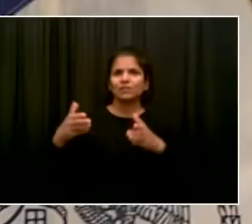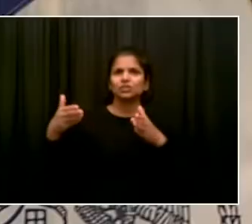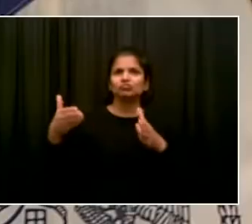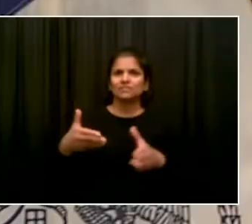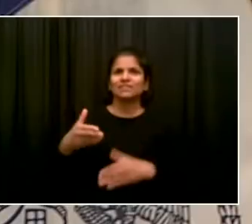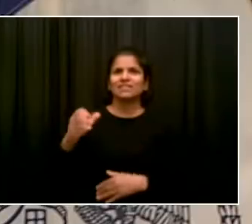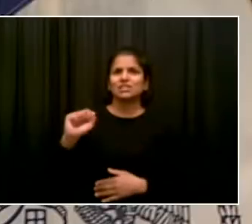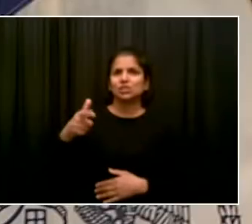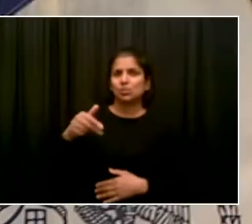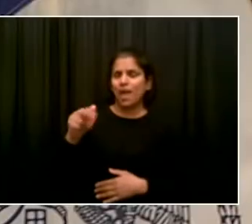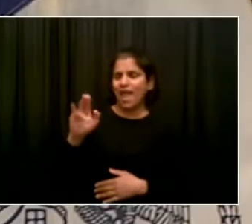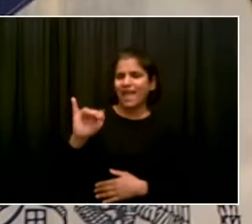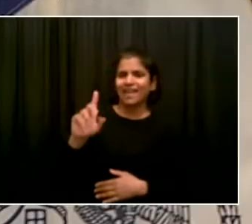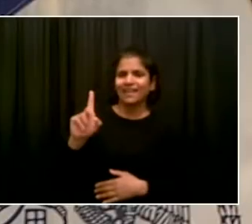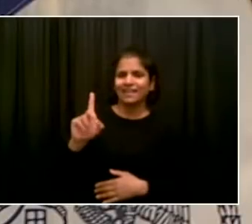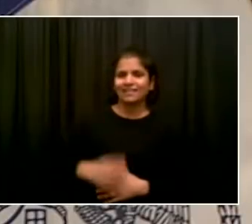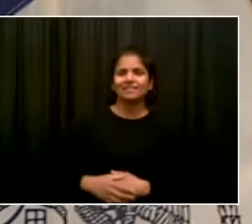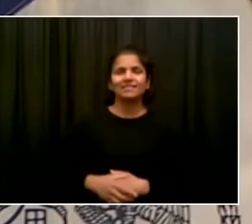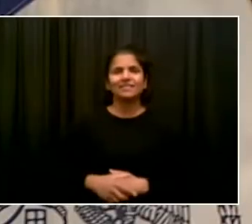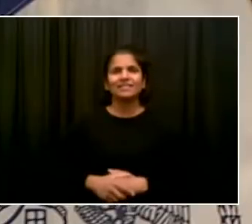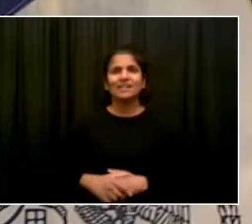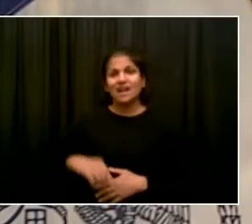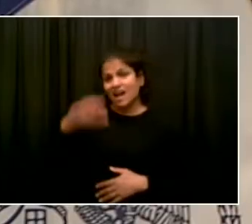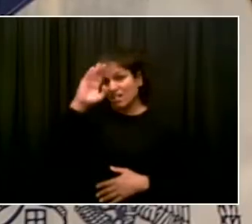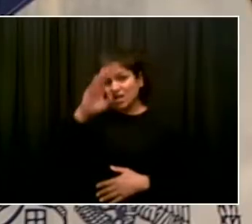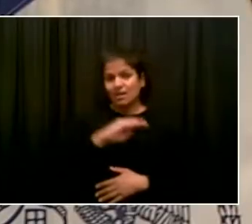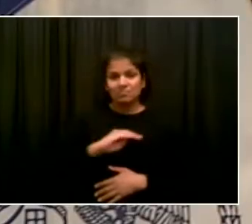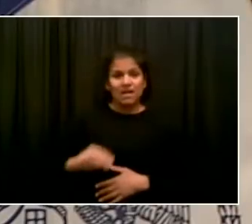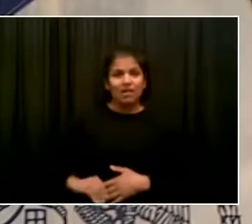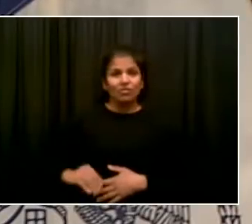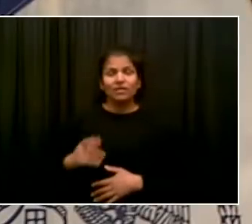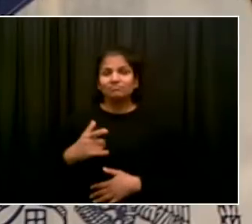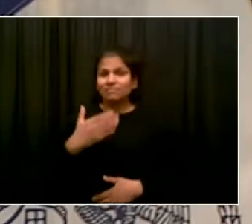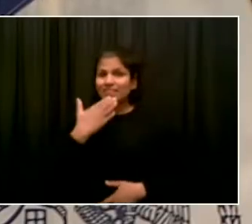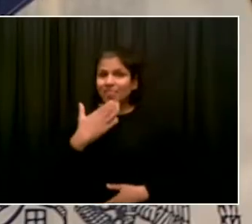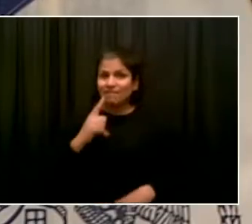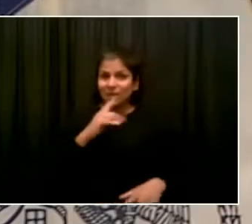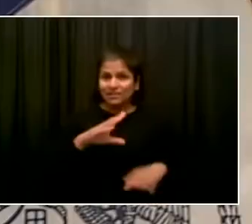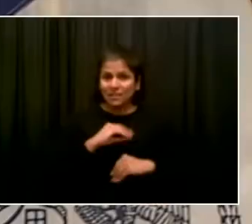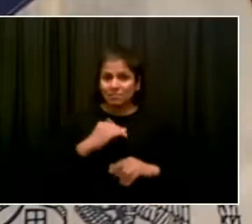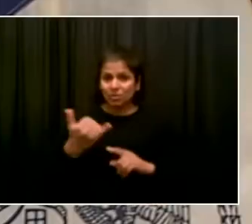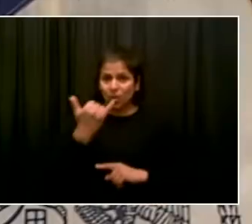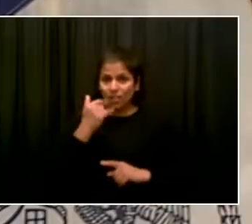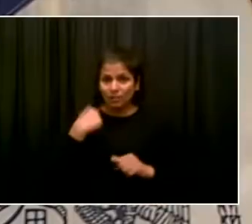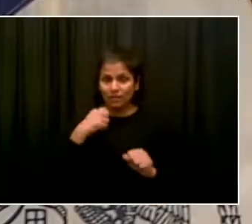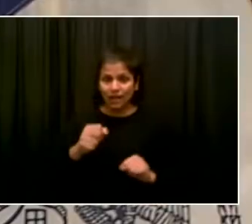IT. NEXT WE HAVE